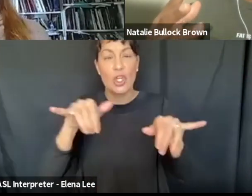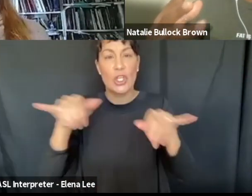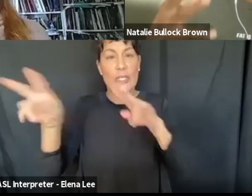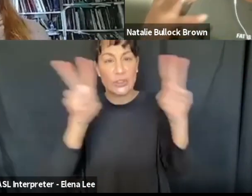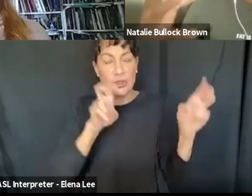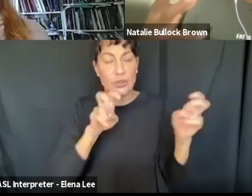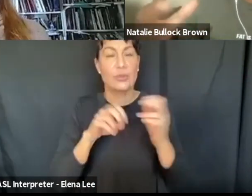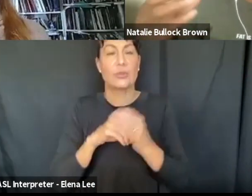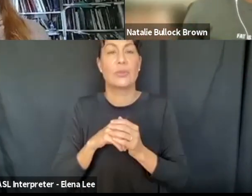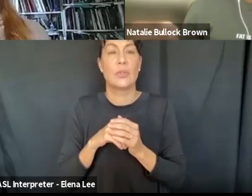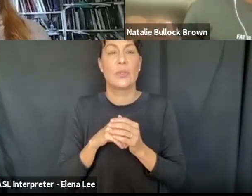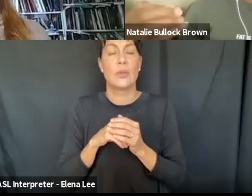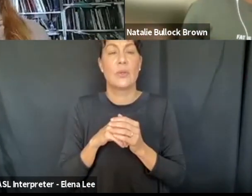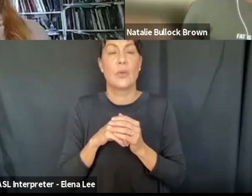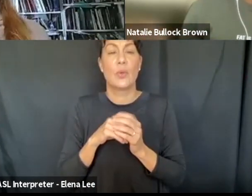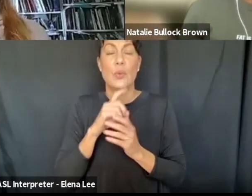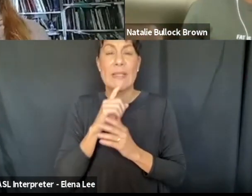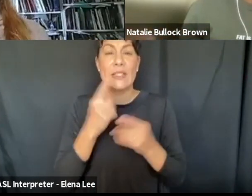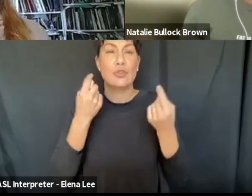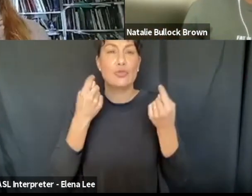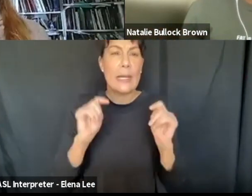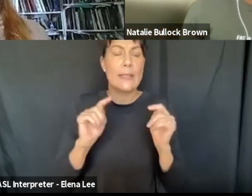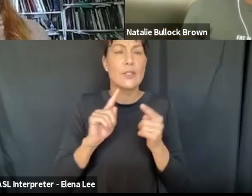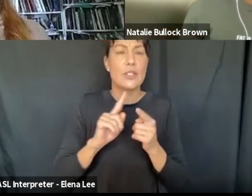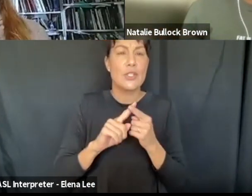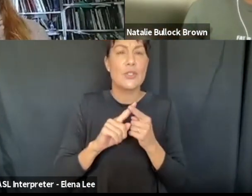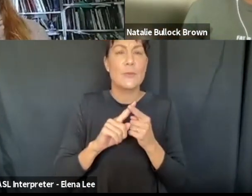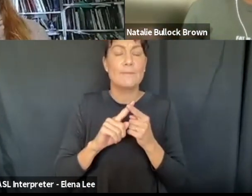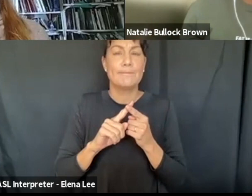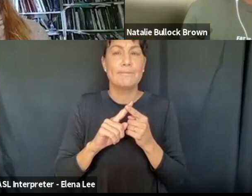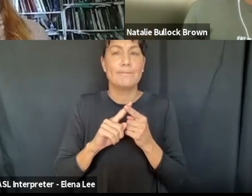and really trying to drill down into the nuances